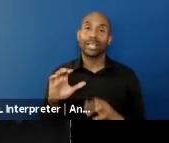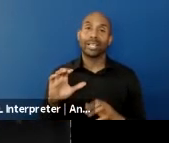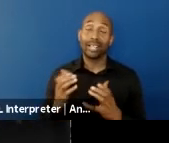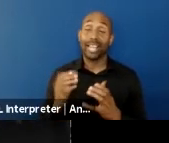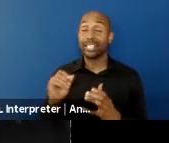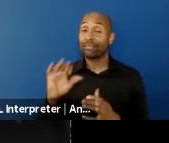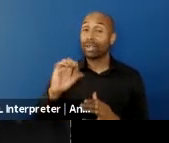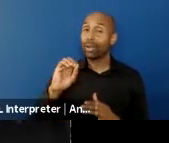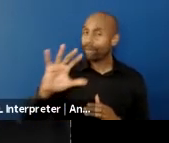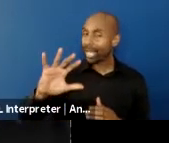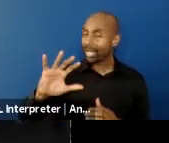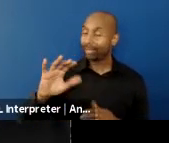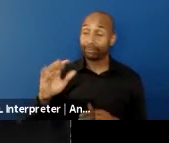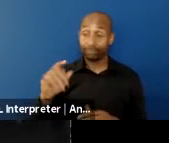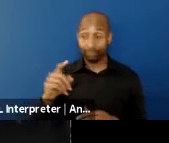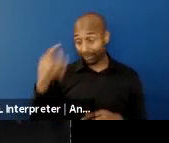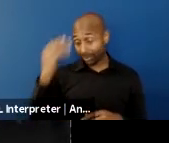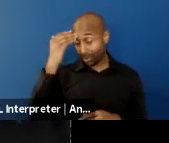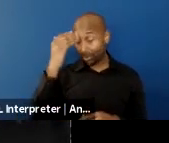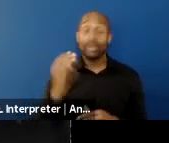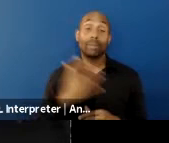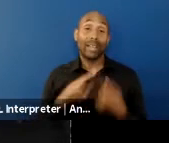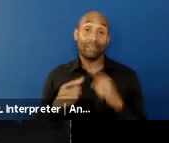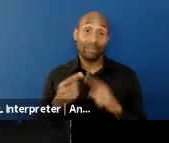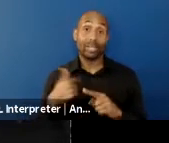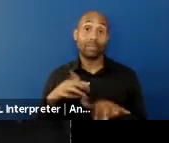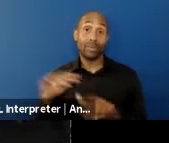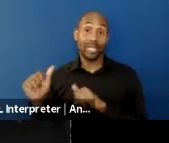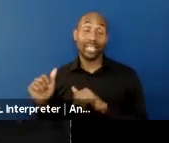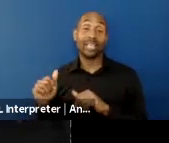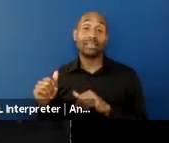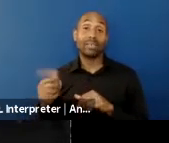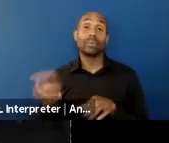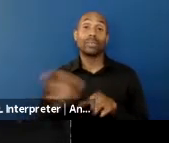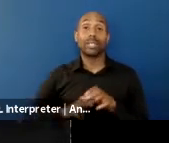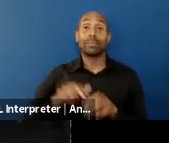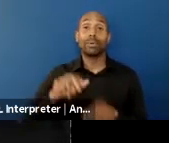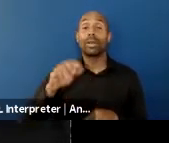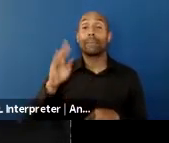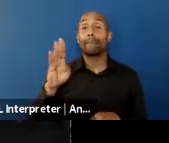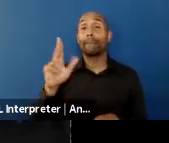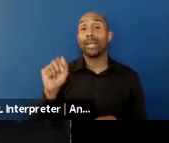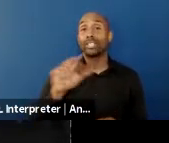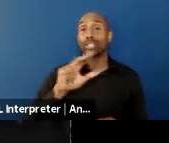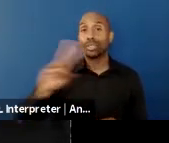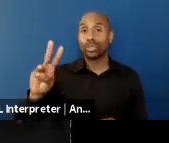Thank you to all of the storytellers who shared their Lexington Market story with us.